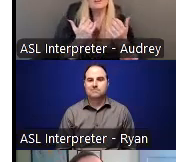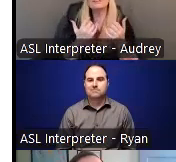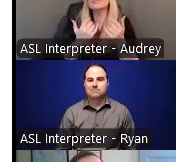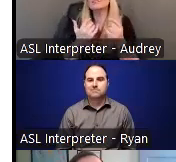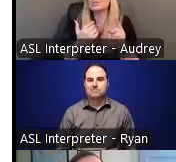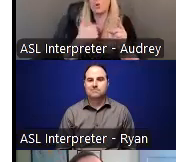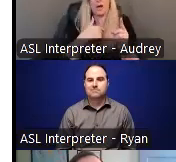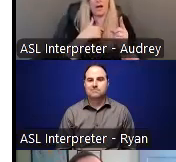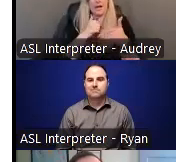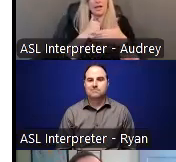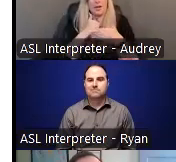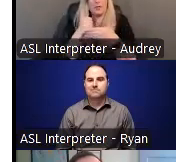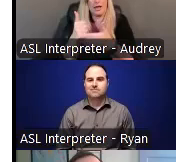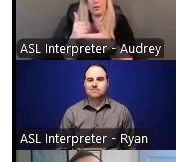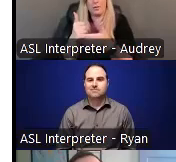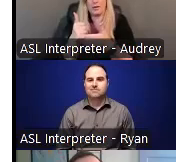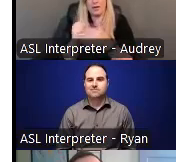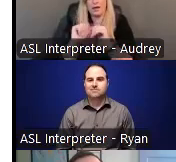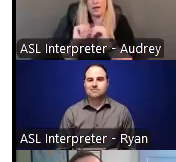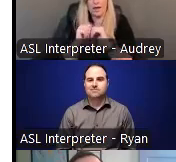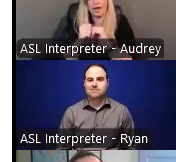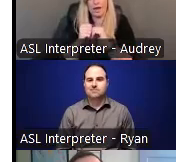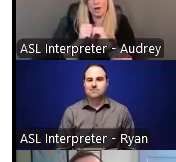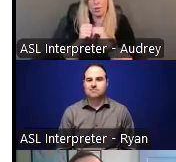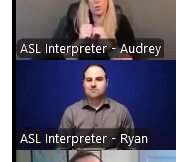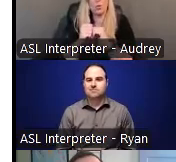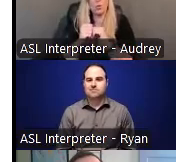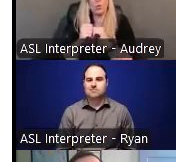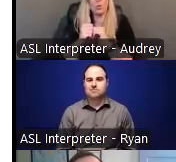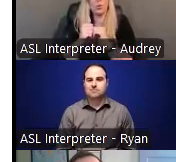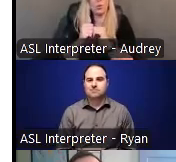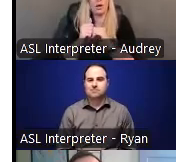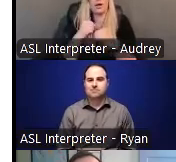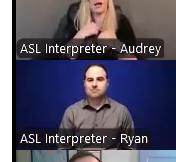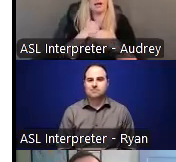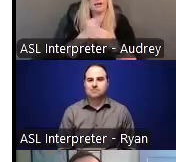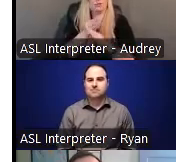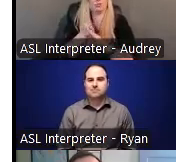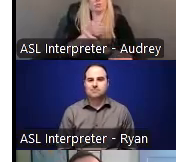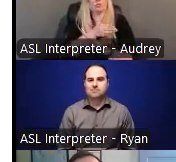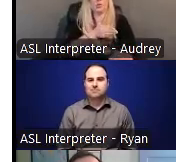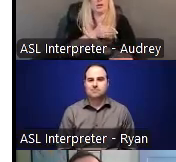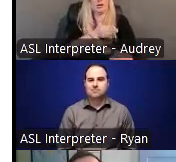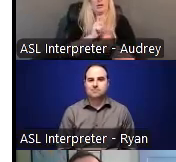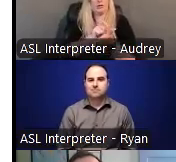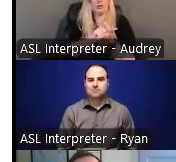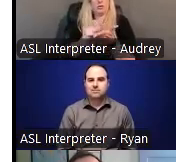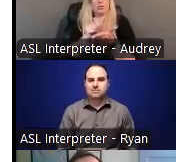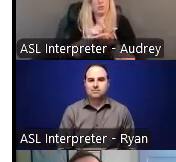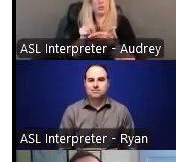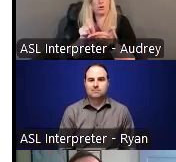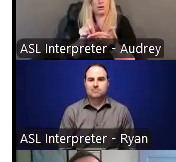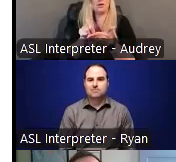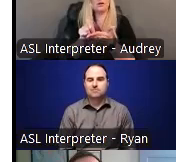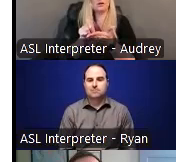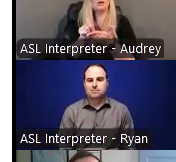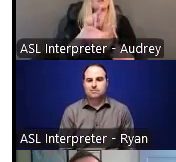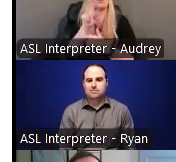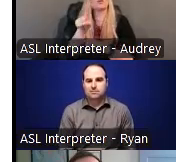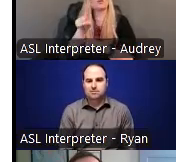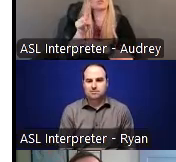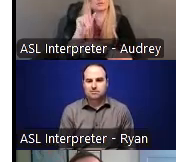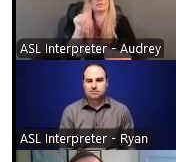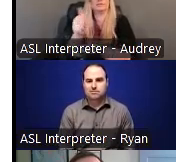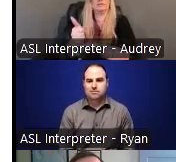helping by framing these questions so that Danny can respond. How else have we used communication